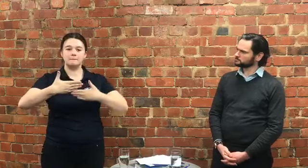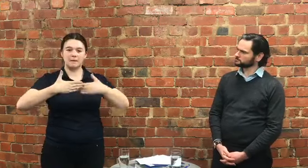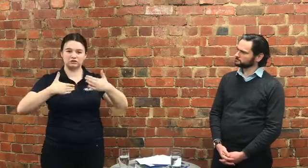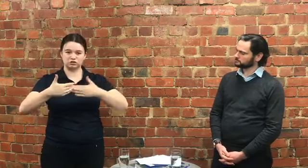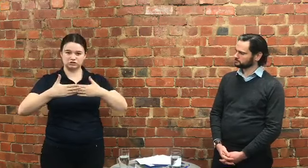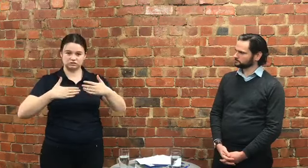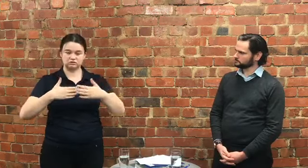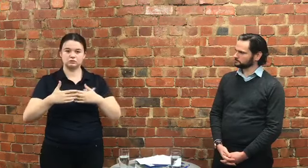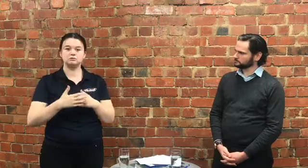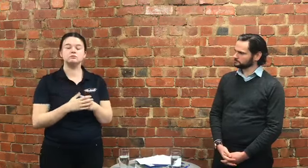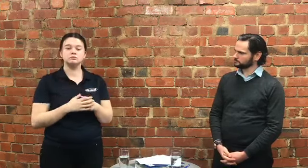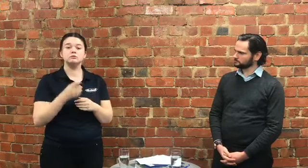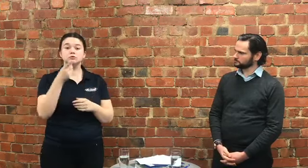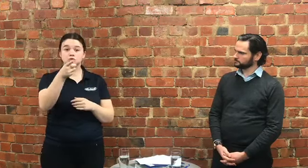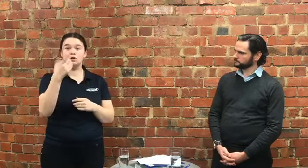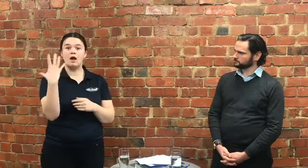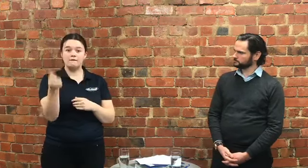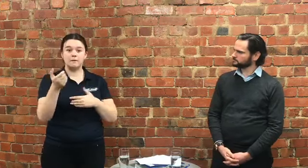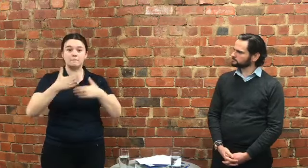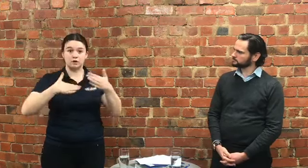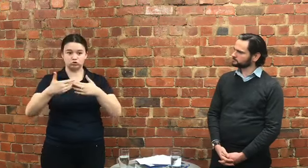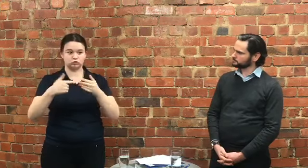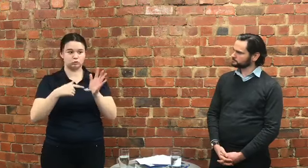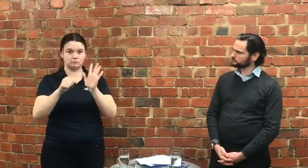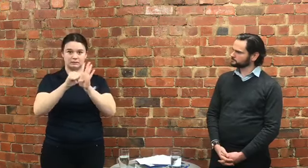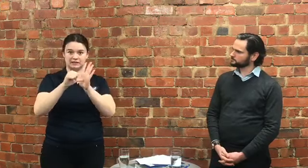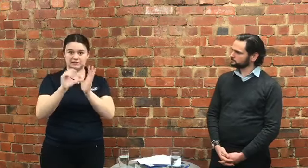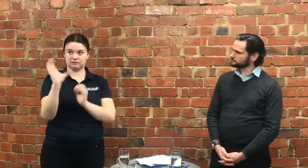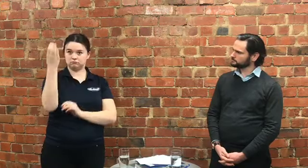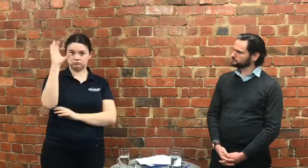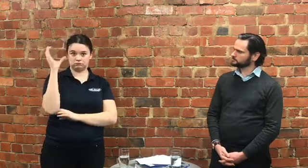Now the third way you can do this is what's called self-managed.